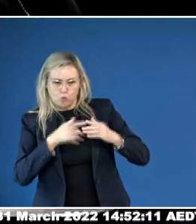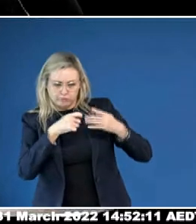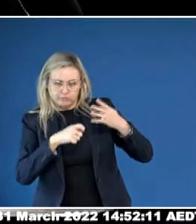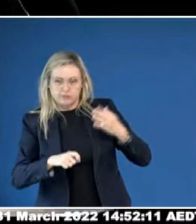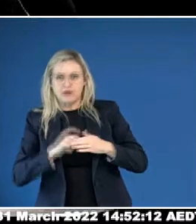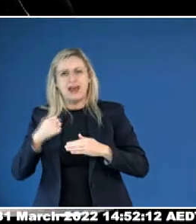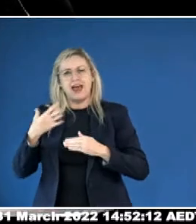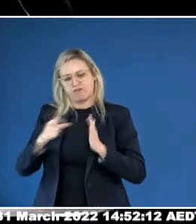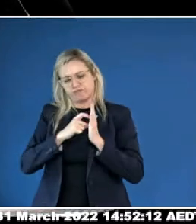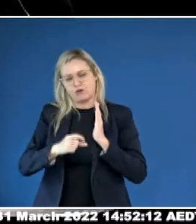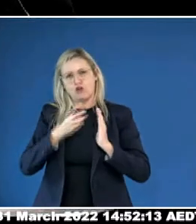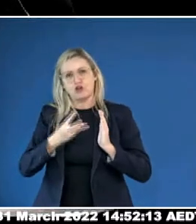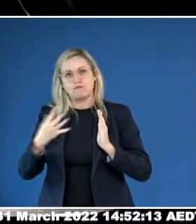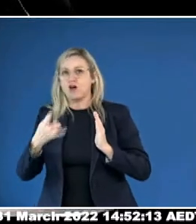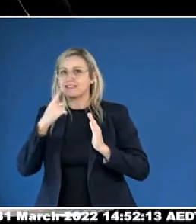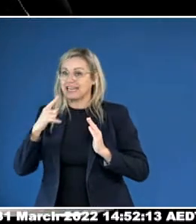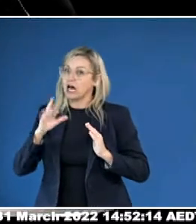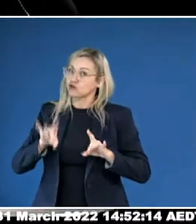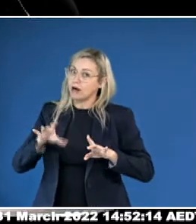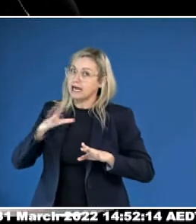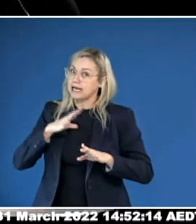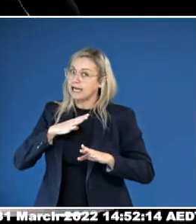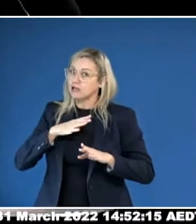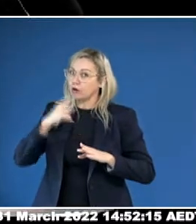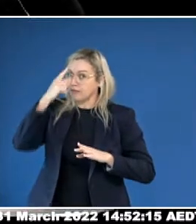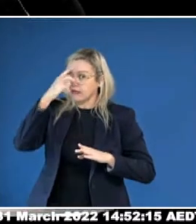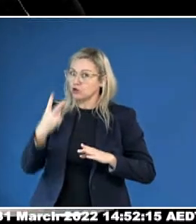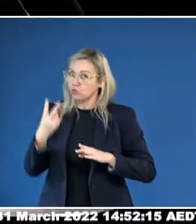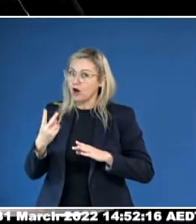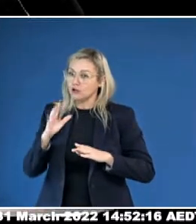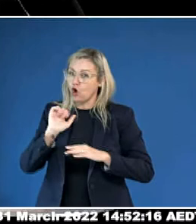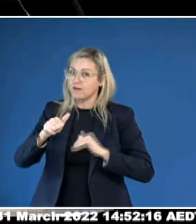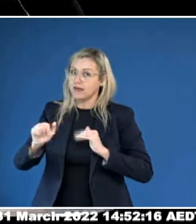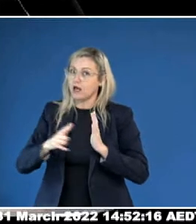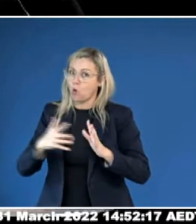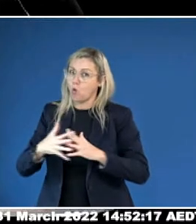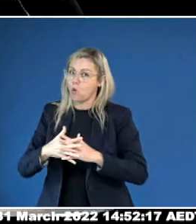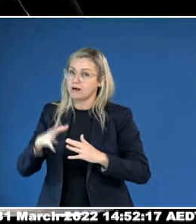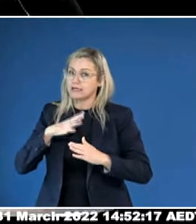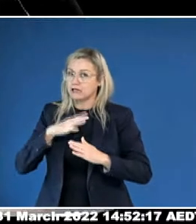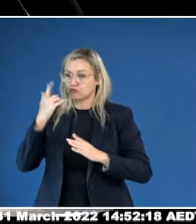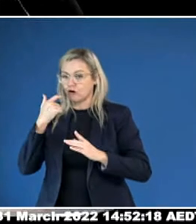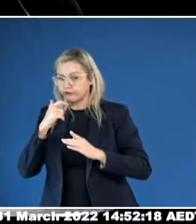to update the thinking around violence against women and have given very clear